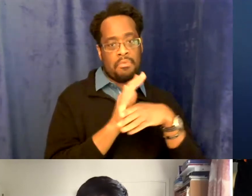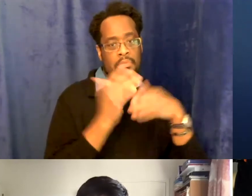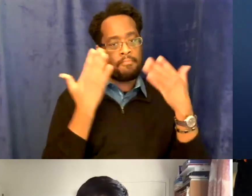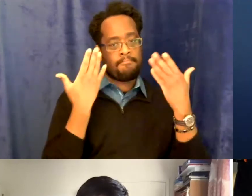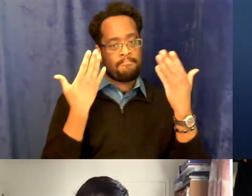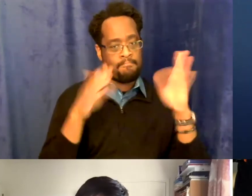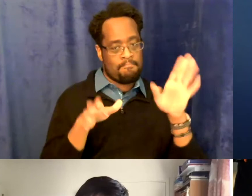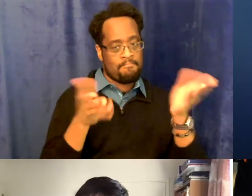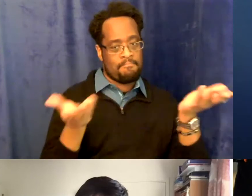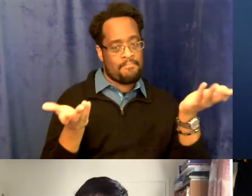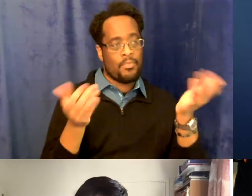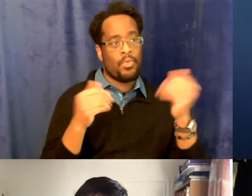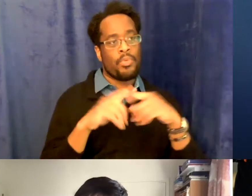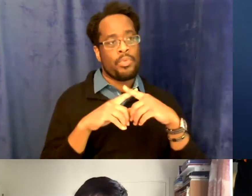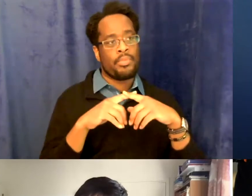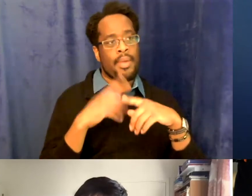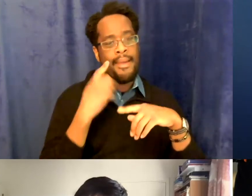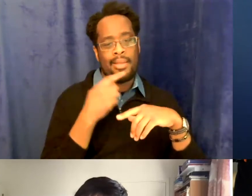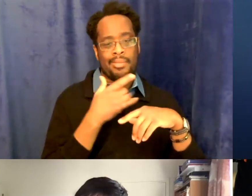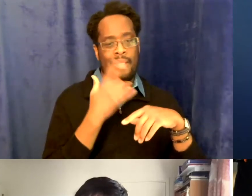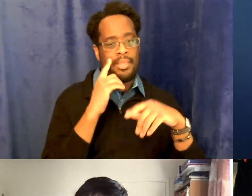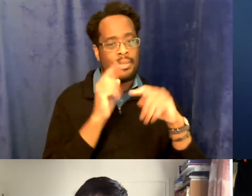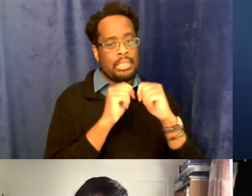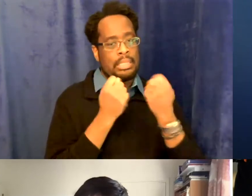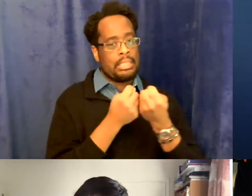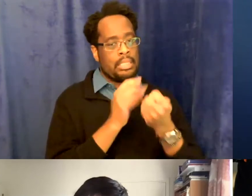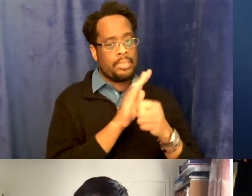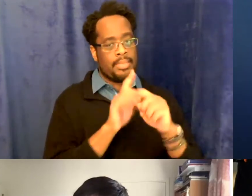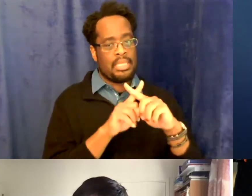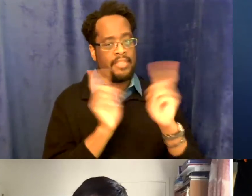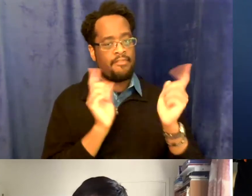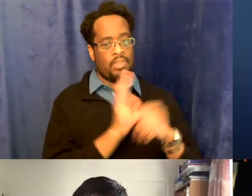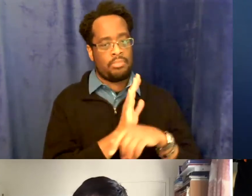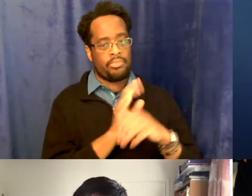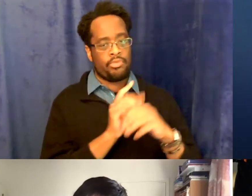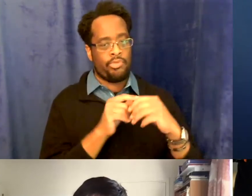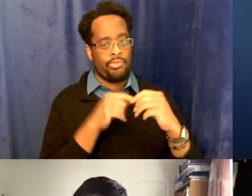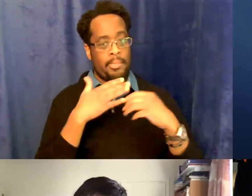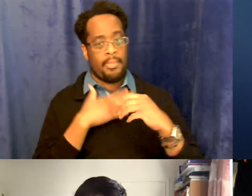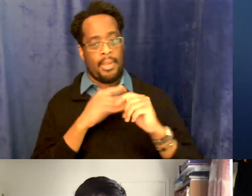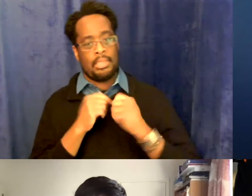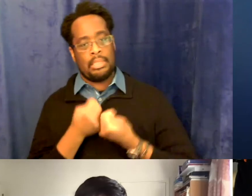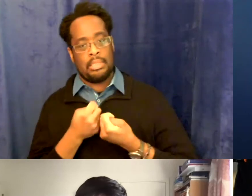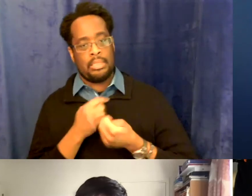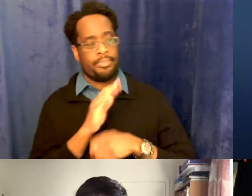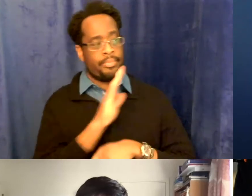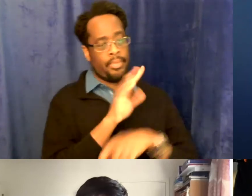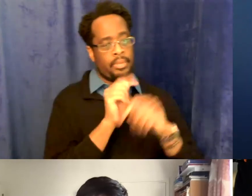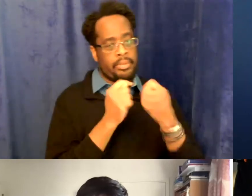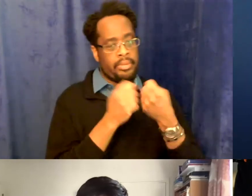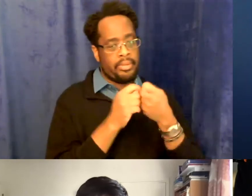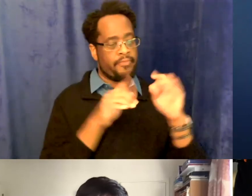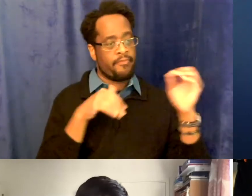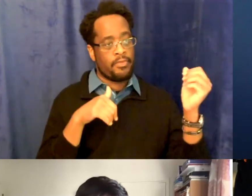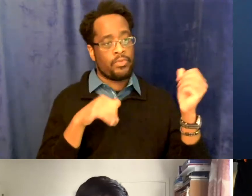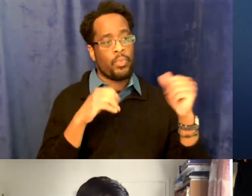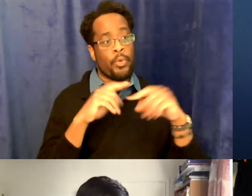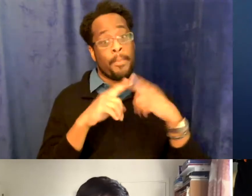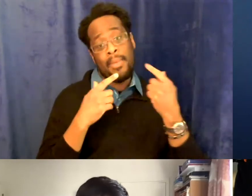anything to that film i don't know but i think the team has a different team at this point so